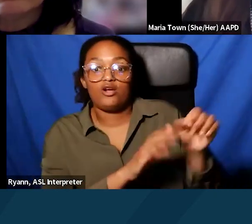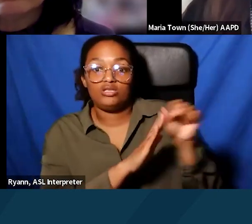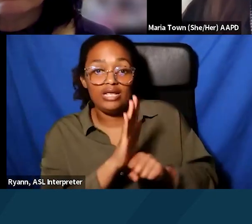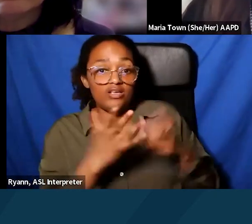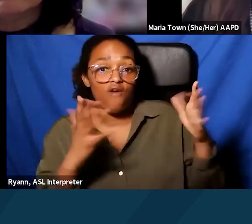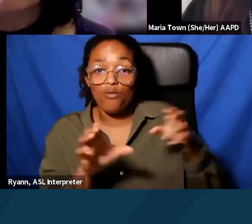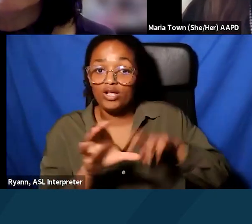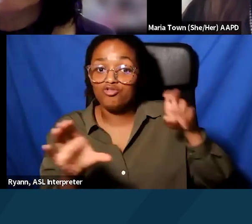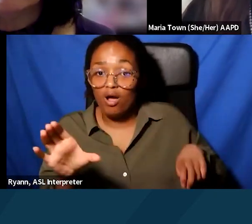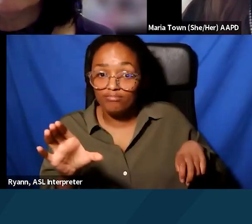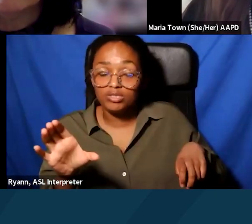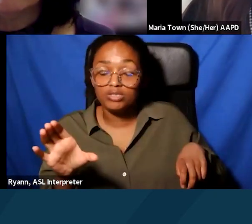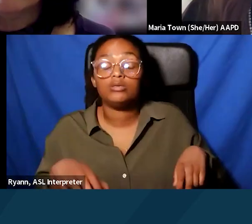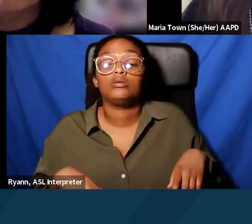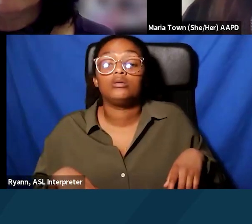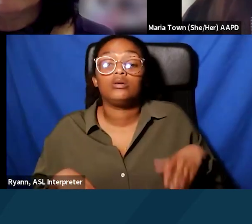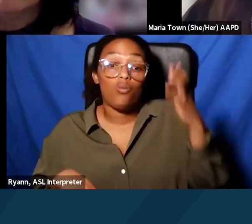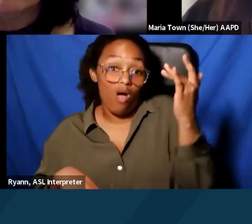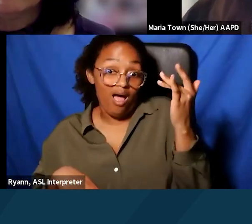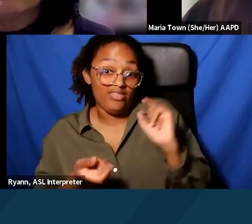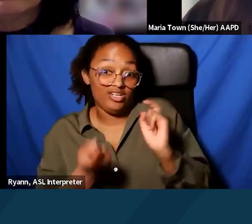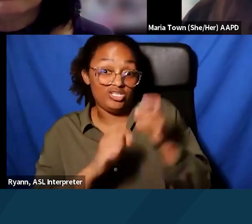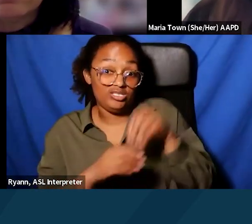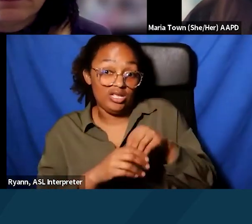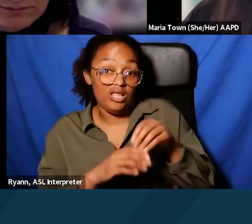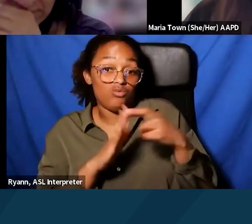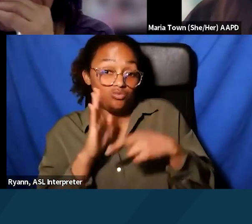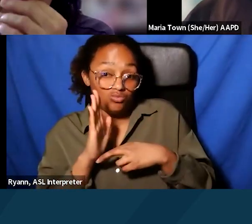because of the changes in the rule that the Administration has already done.